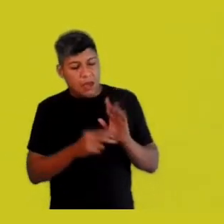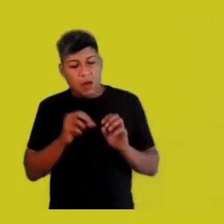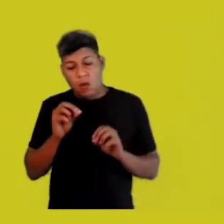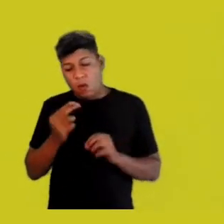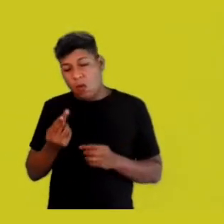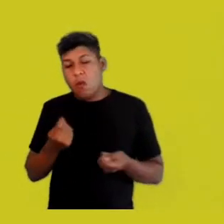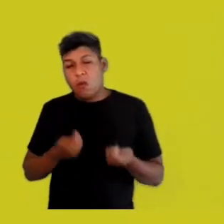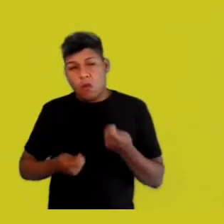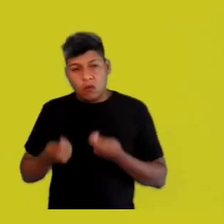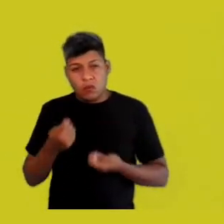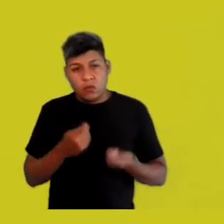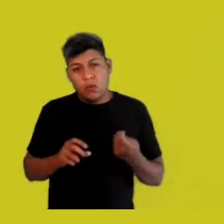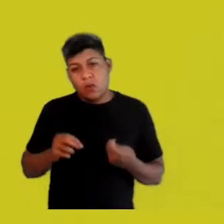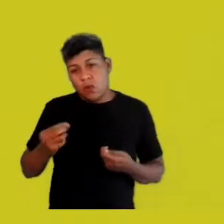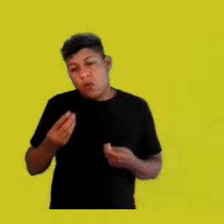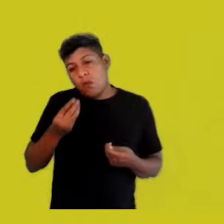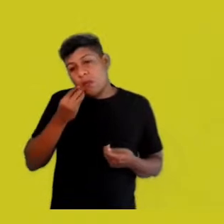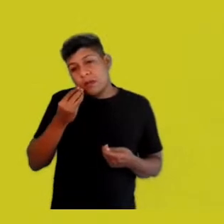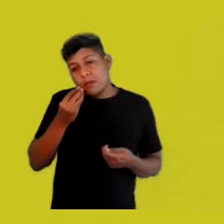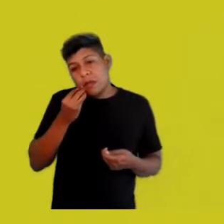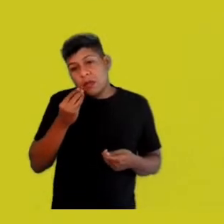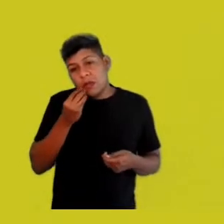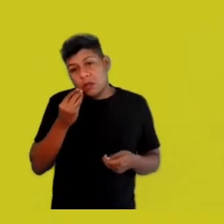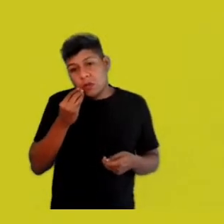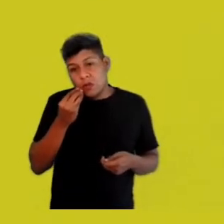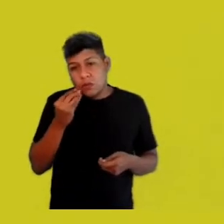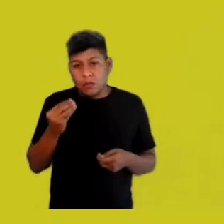or a certain perspective of positivistic order.